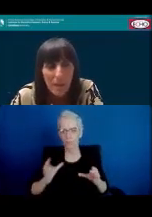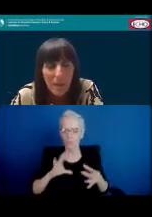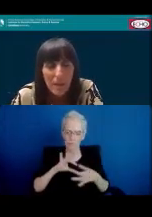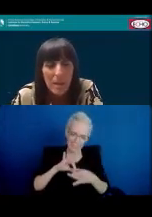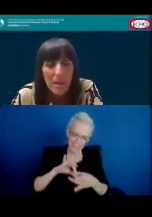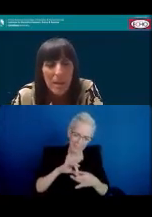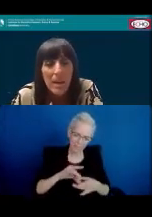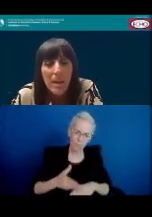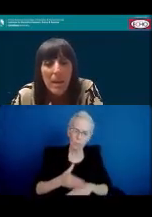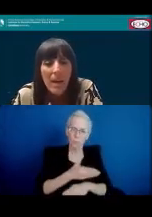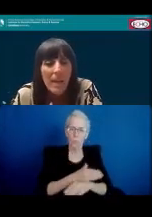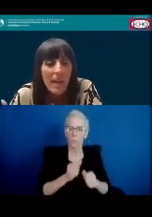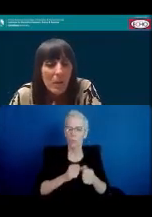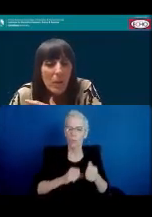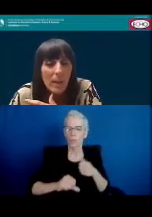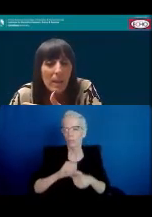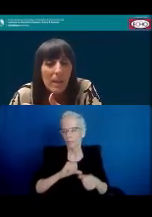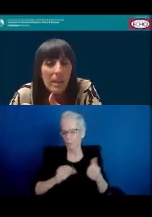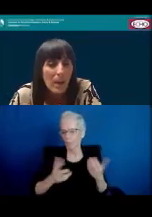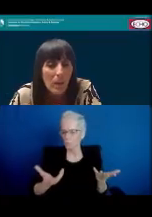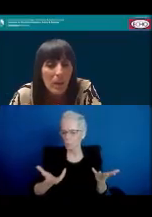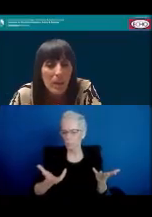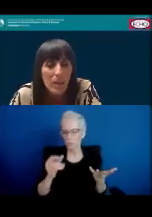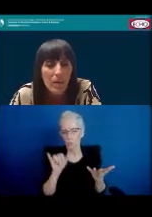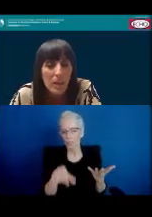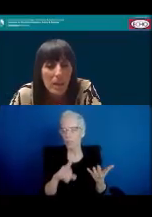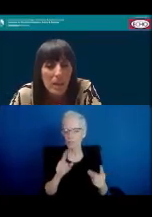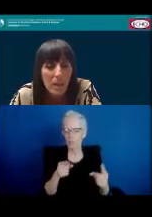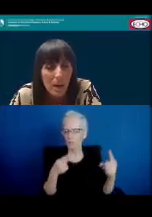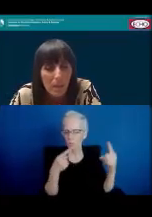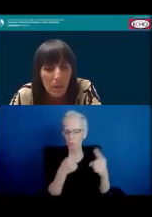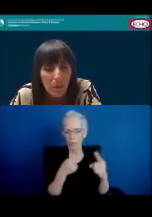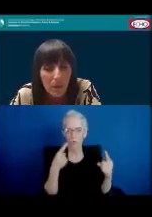with others, and that's where that goal is really to not push